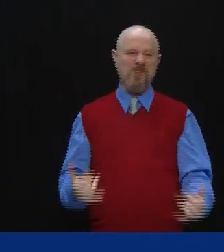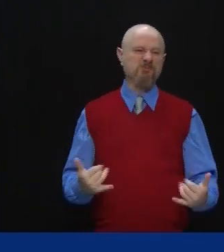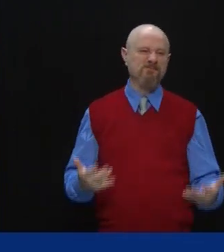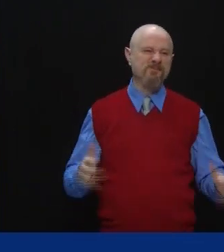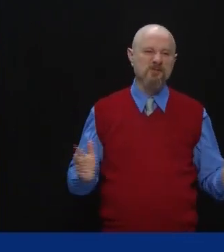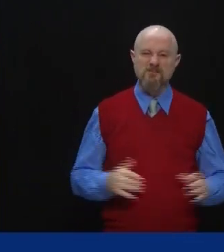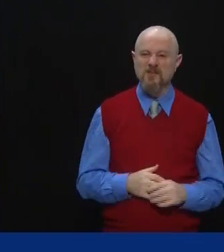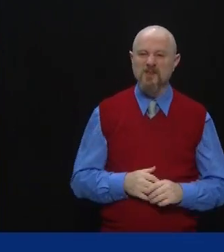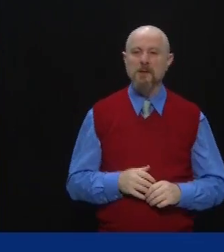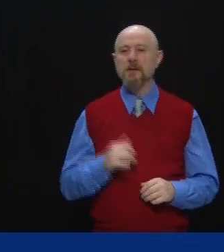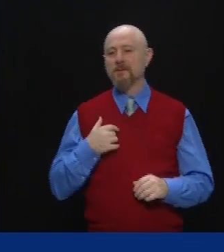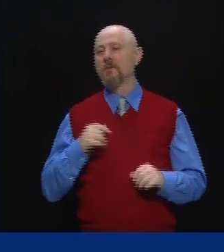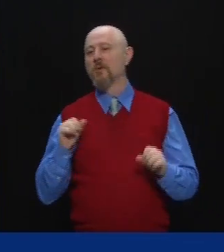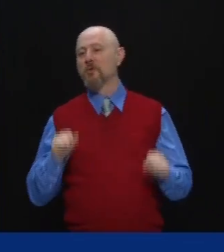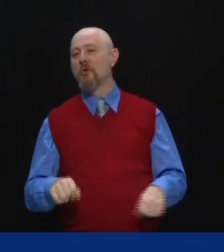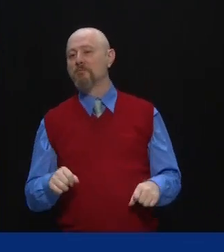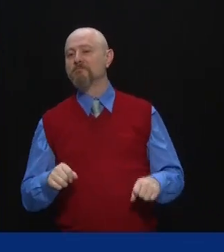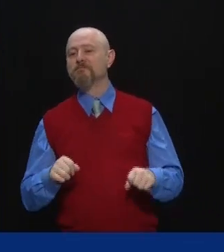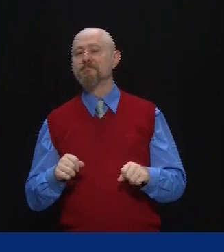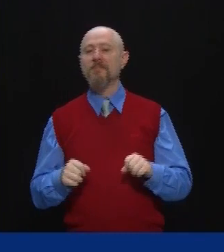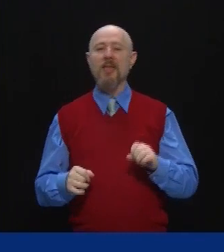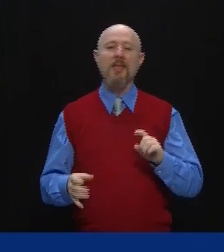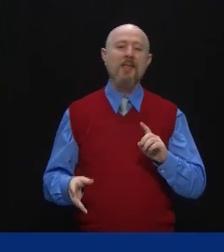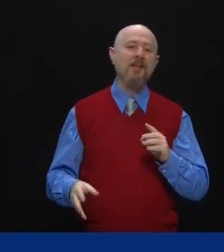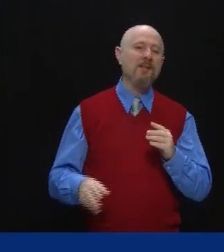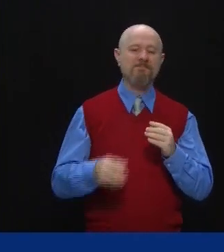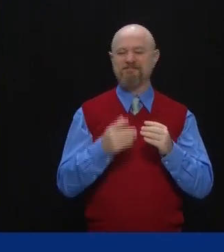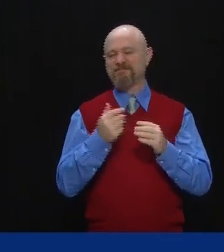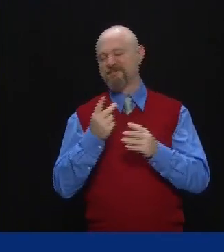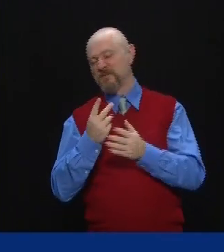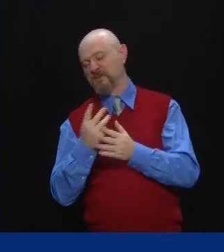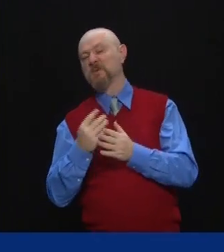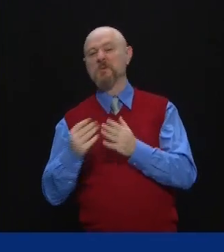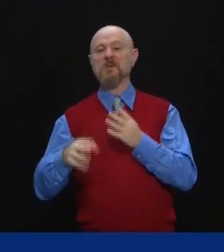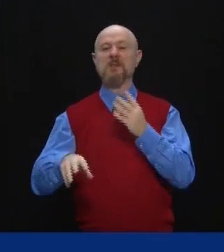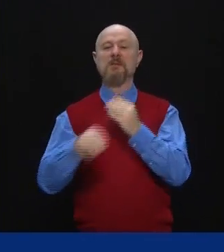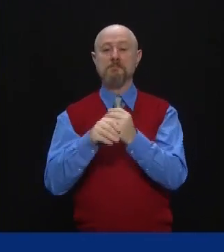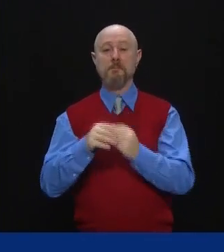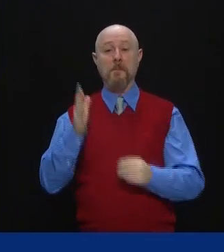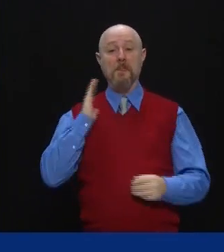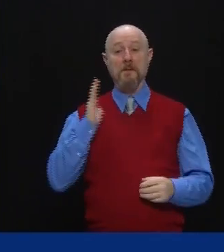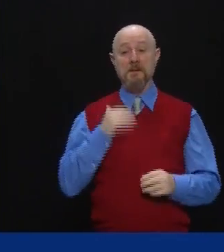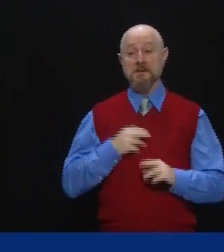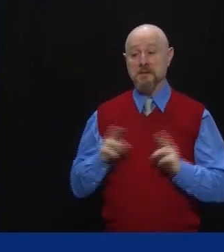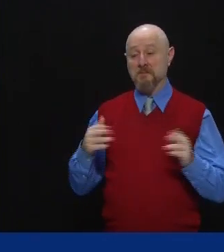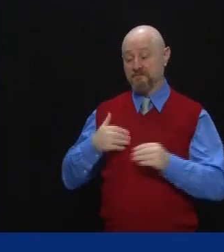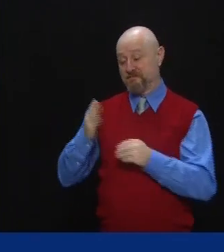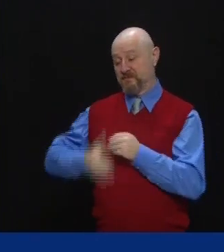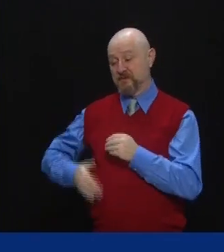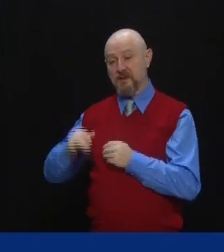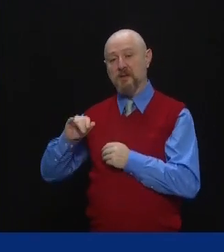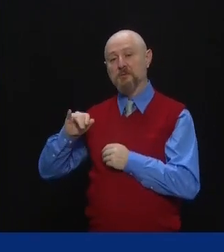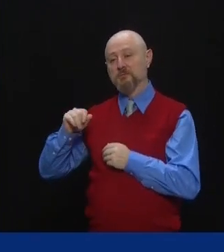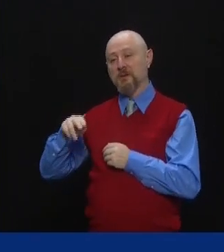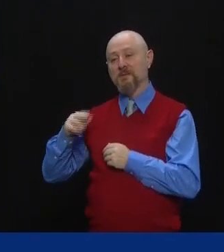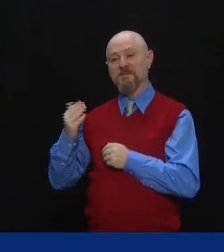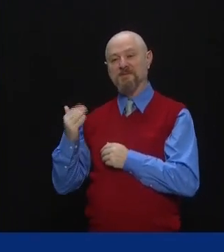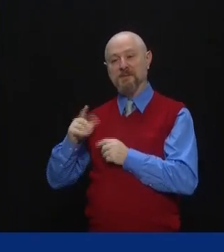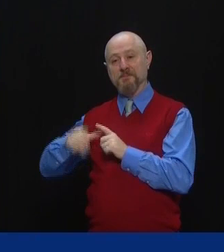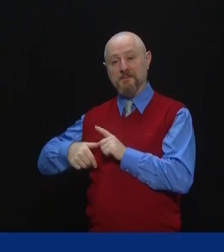OR DISTURBING WHICH IS WHAT WE'RE EXPERIENCING NOW, THAT WE'D HAVE ABILITY TO ACTIVATE AT LEAST ON ANOTHER TWO-WEEK PERIOD.